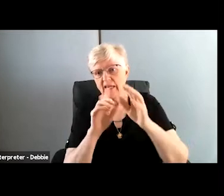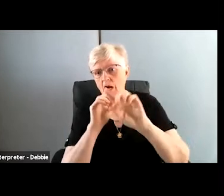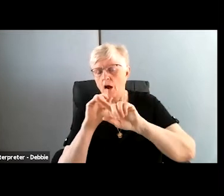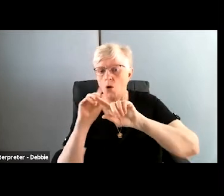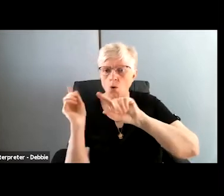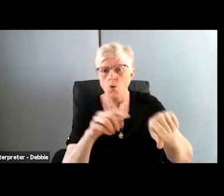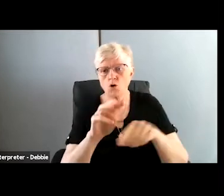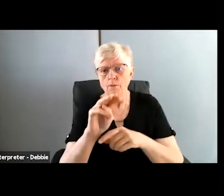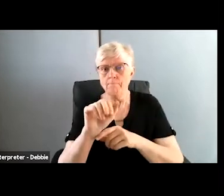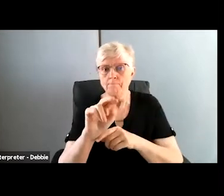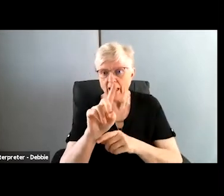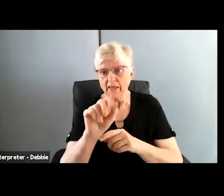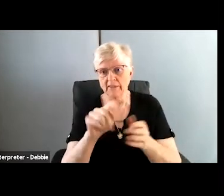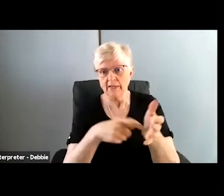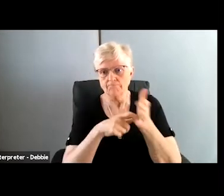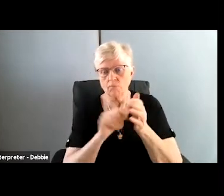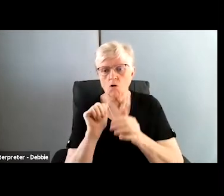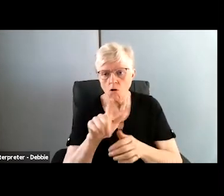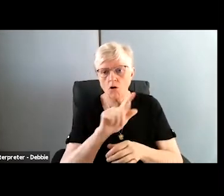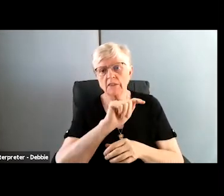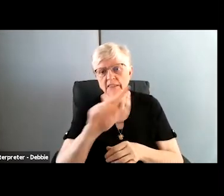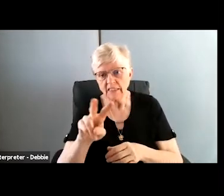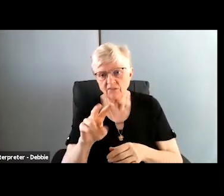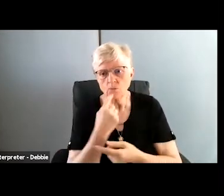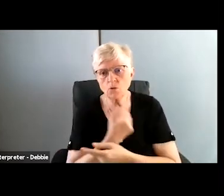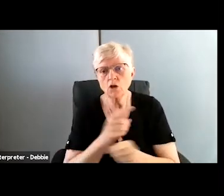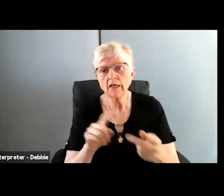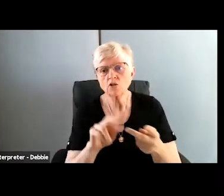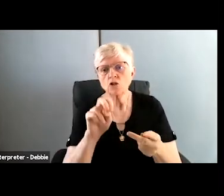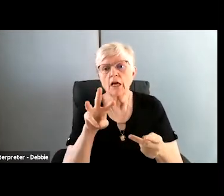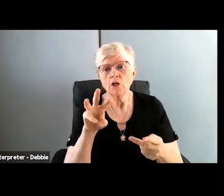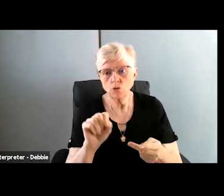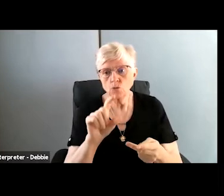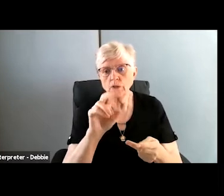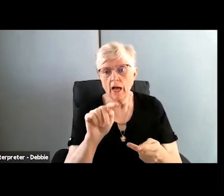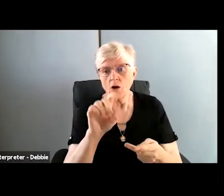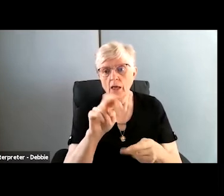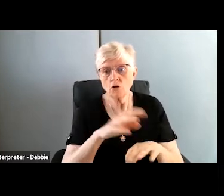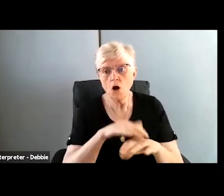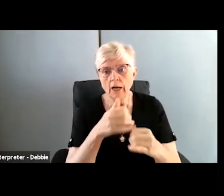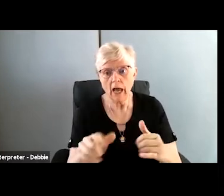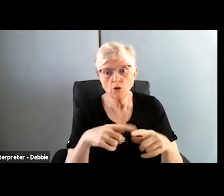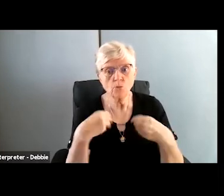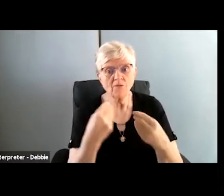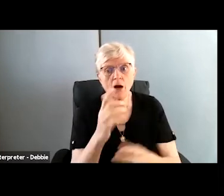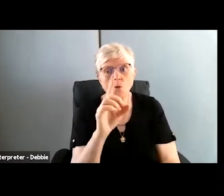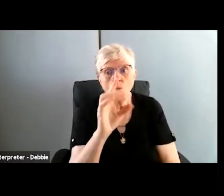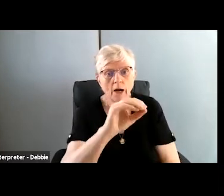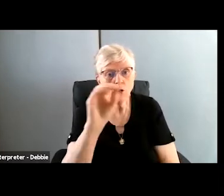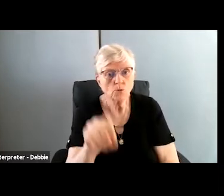THEY SAID "MANDATE ALL TELEVISION BROADCASTERS AND NEWS TELEVISION BROADCASTERS AND NEWS OUTLETS ONLINE TO PROVIDE OUTLETS ONLINE TO PROVIDE 100% ACCURATE CLOSED CAPTIONING